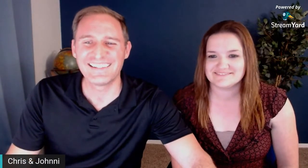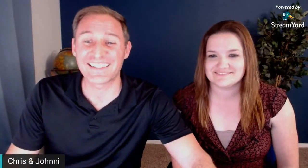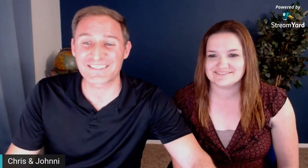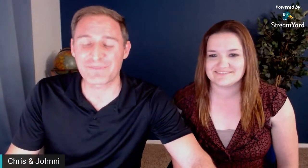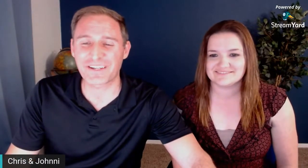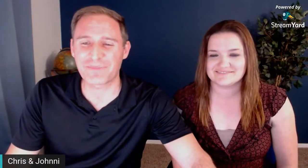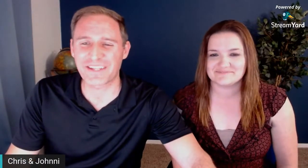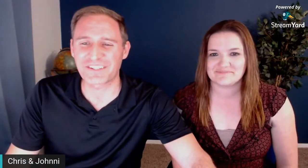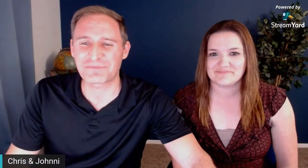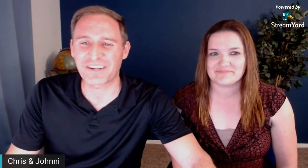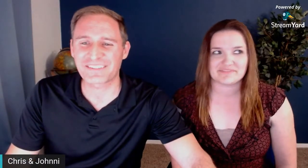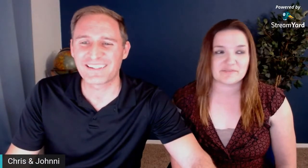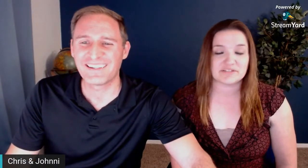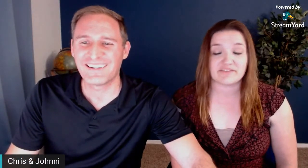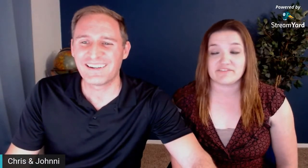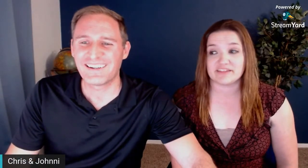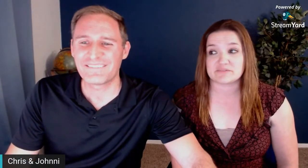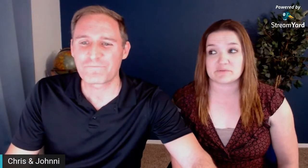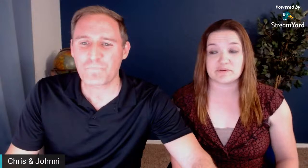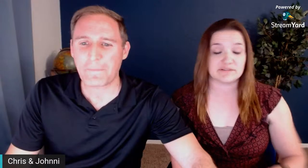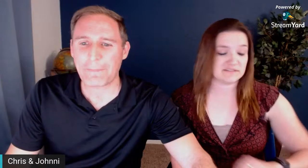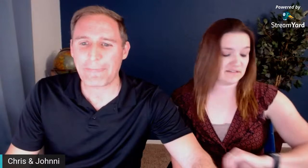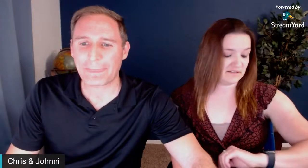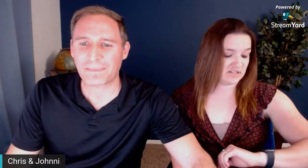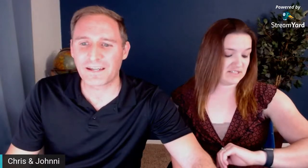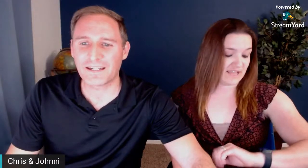and she's big on panda express which i have a feeling that's where we're going tonight